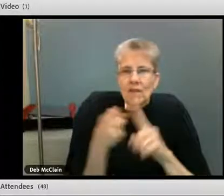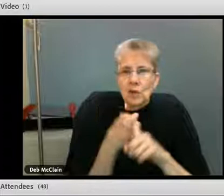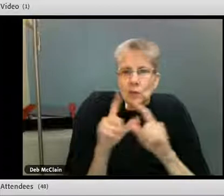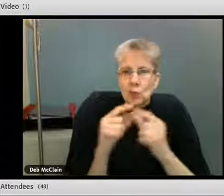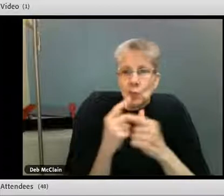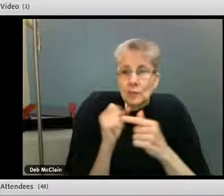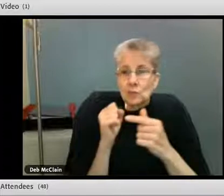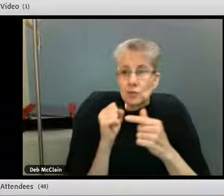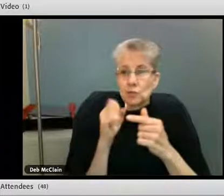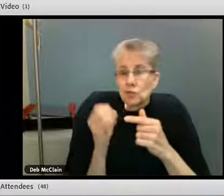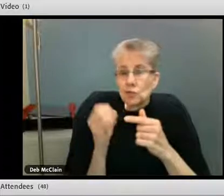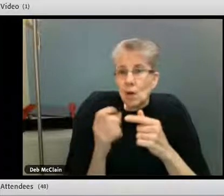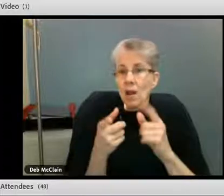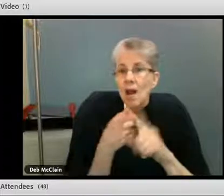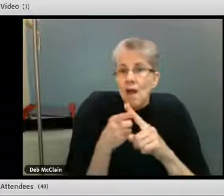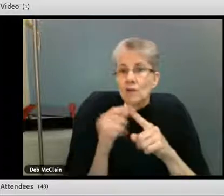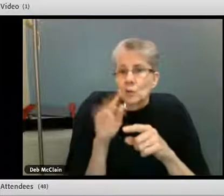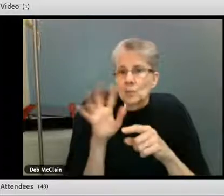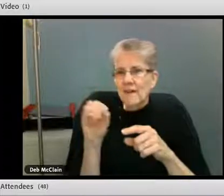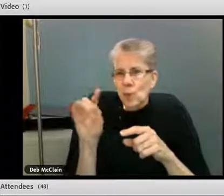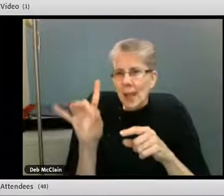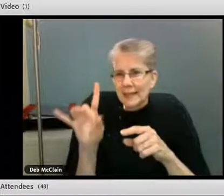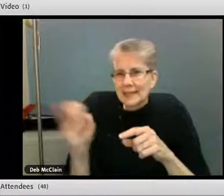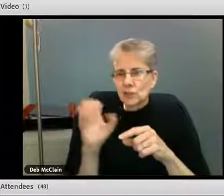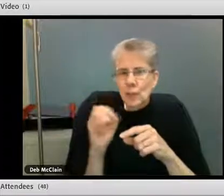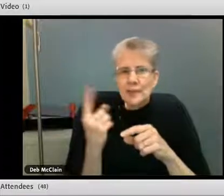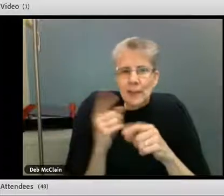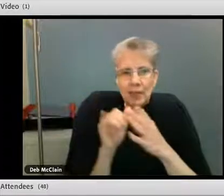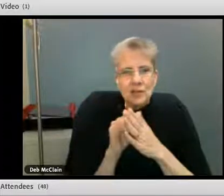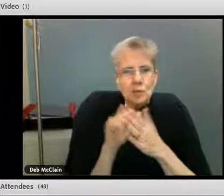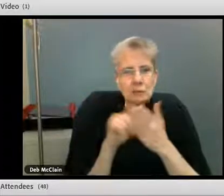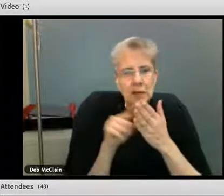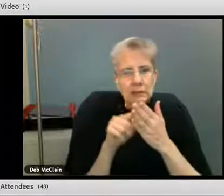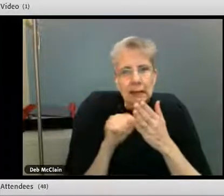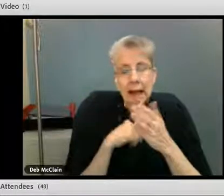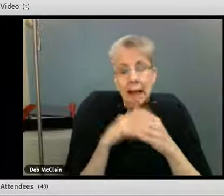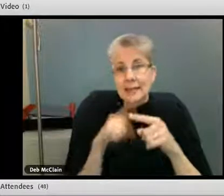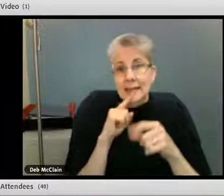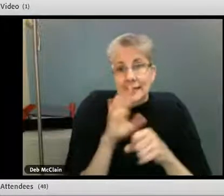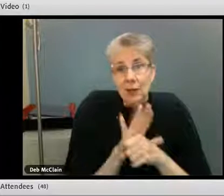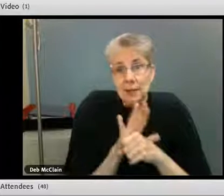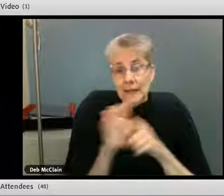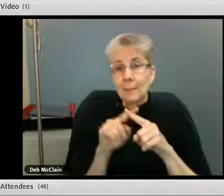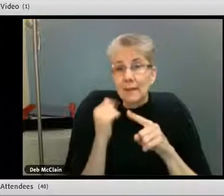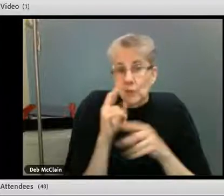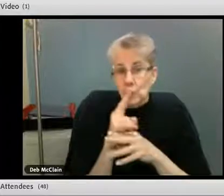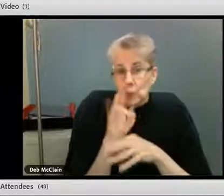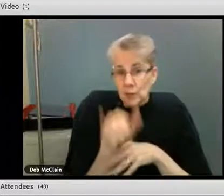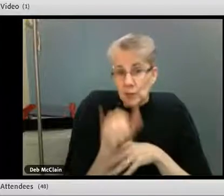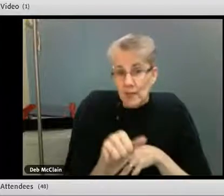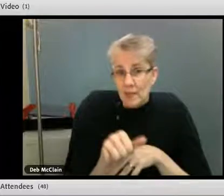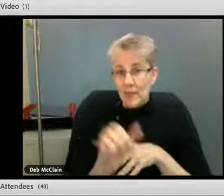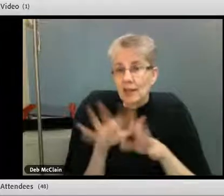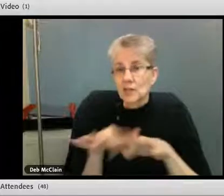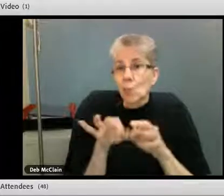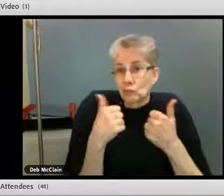So, it's something to investigate. I can't say it's guaranteed, but if you use this, it's worth trying. It's just remarkably powerful.